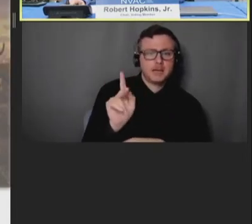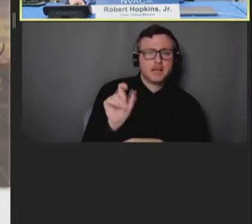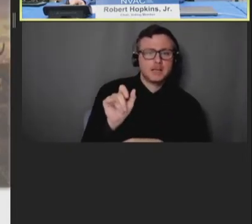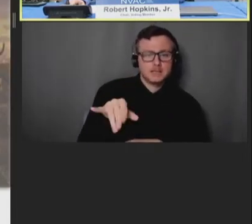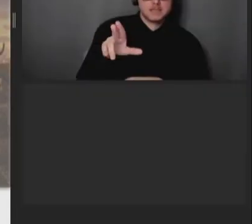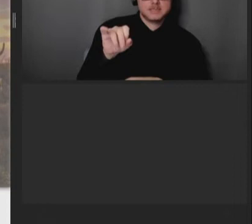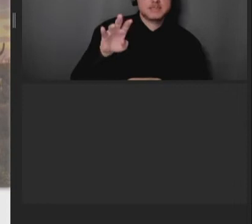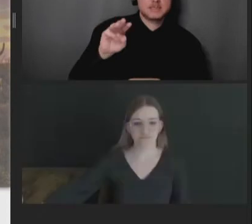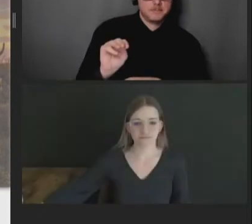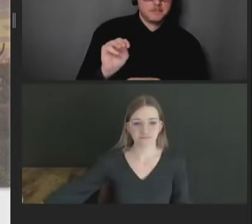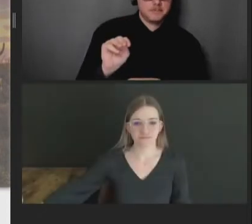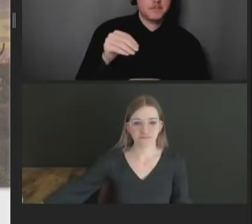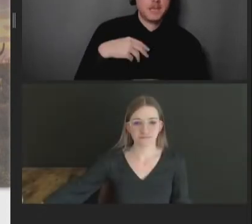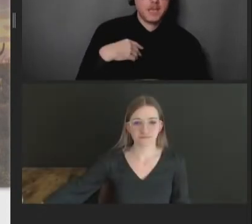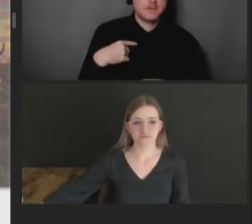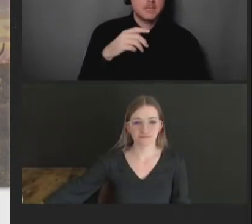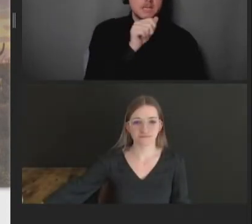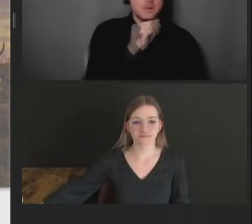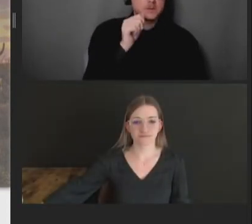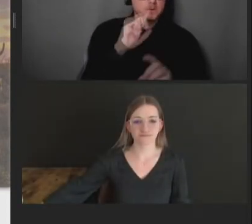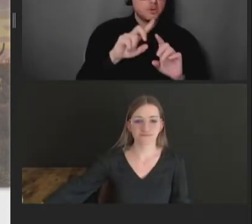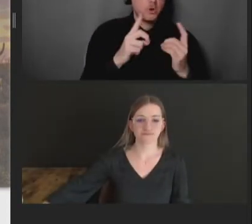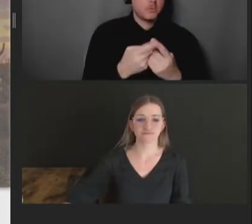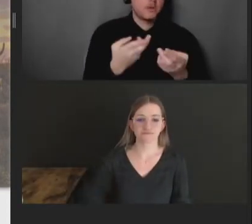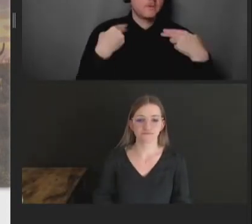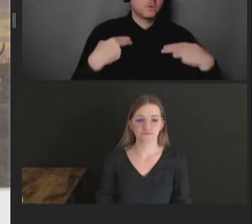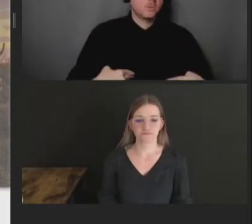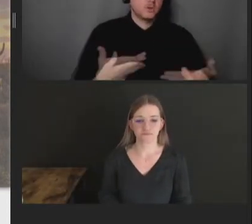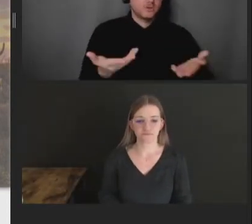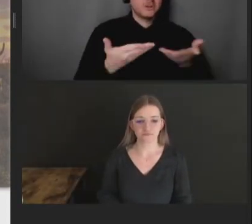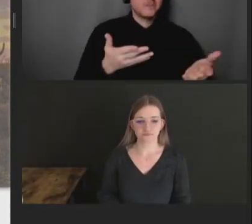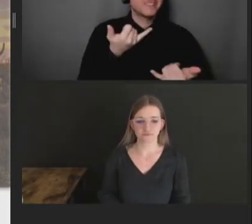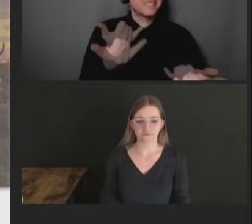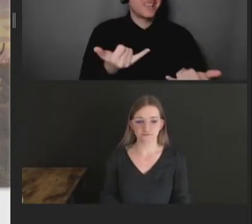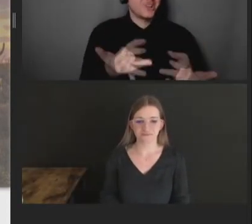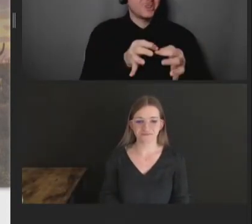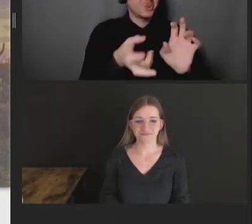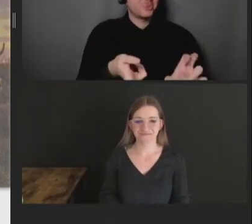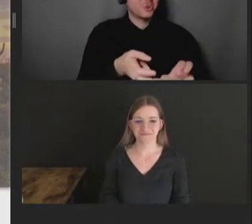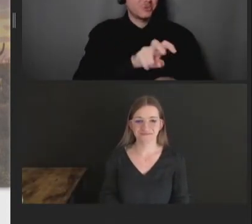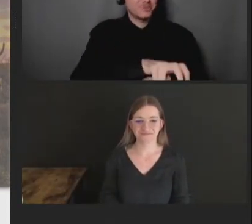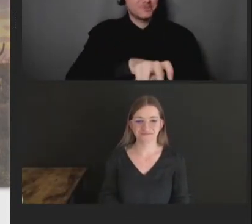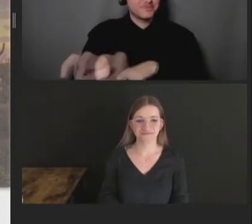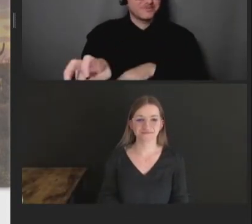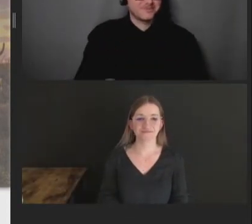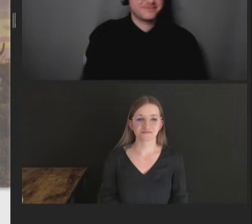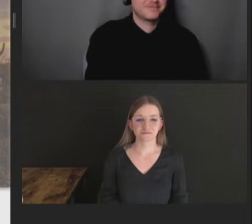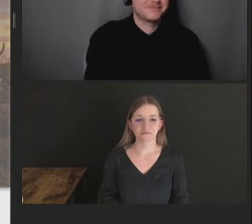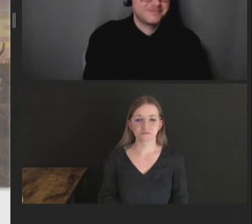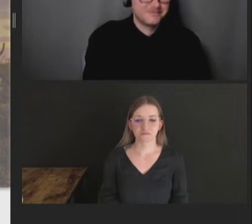Siman Qaasim: